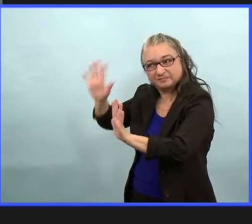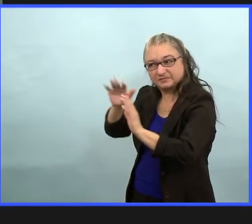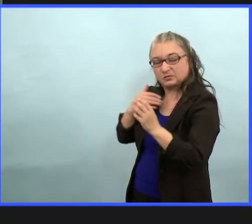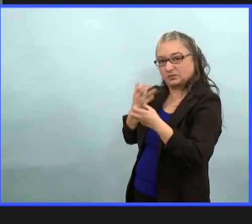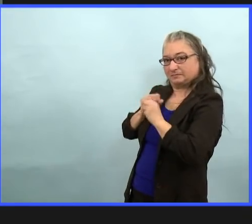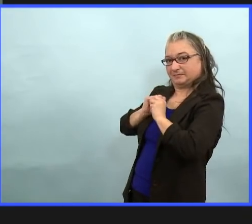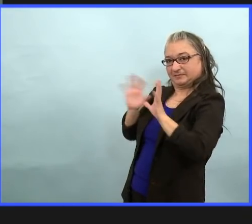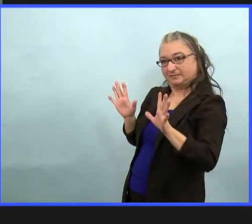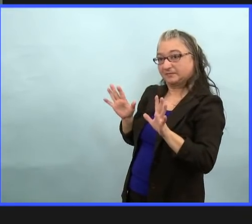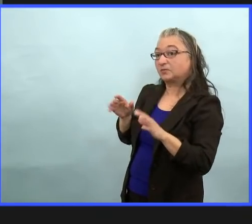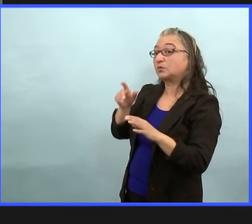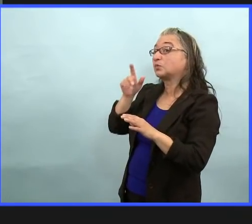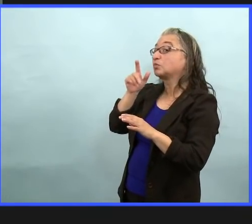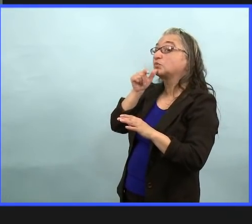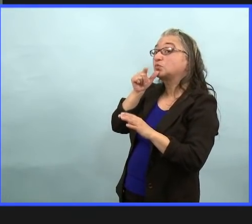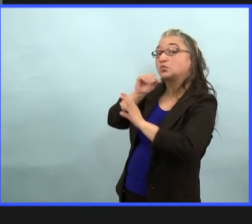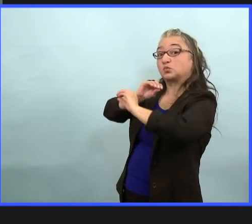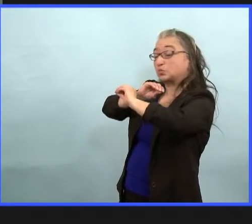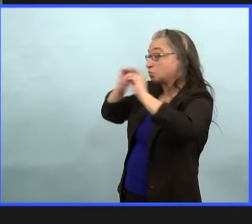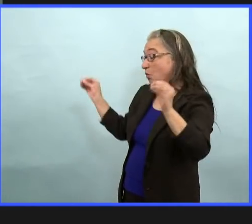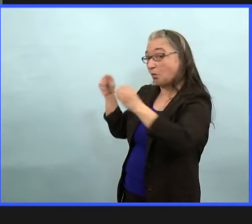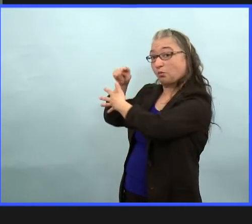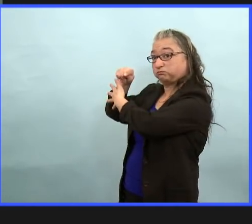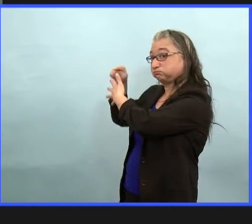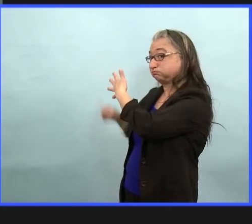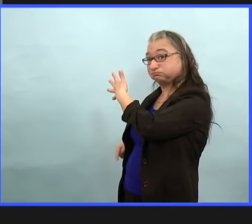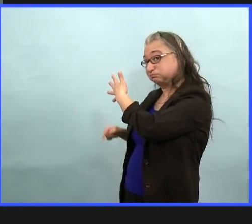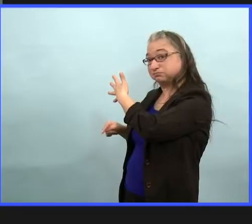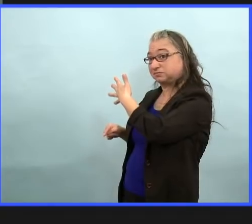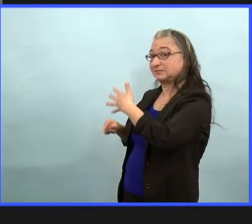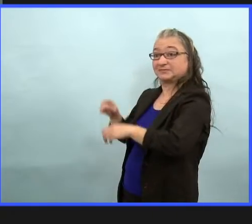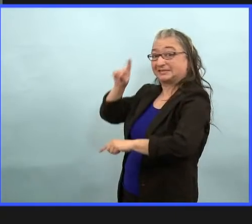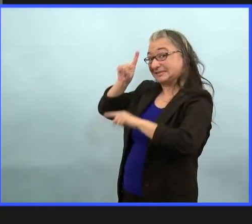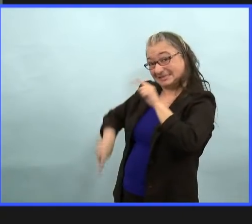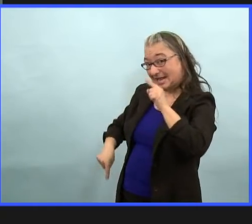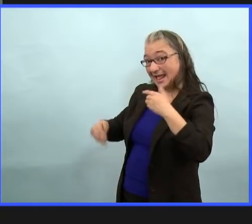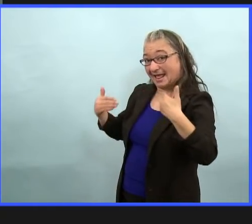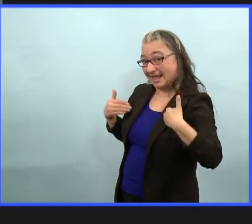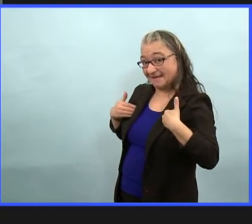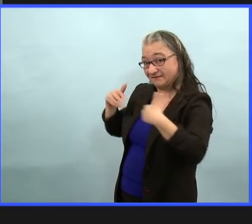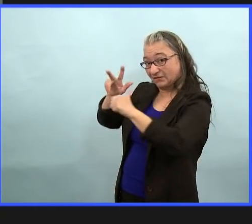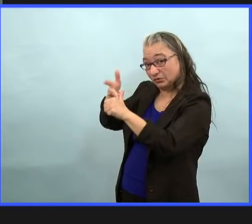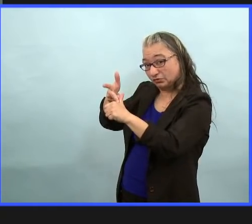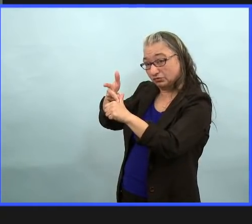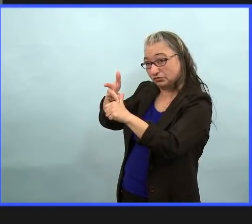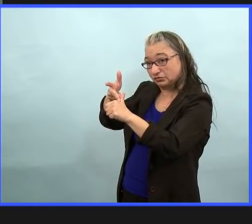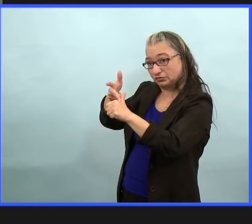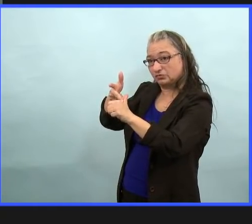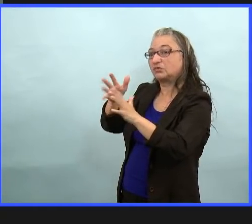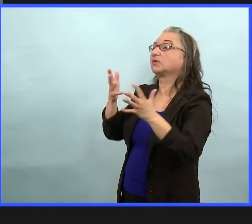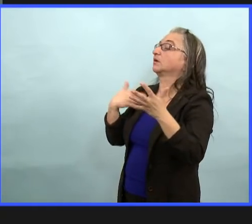um i'm wondering if you can clarify i'm talking about those people those within that group